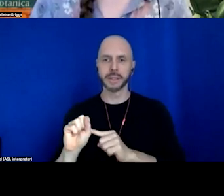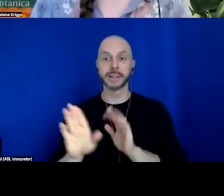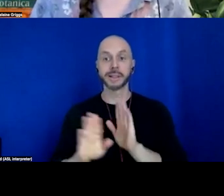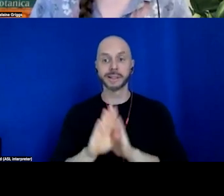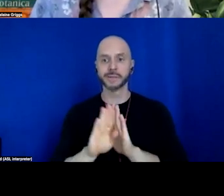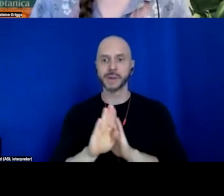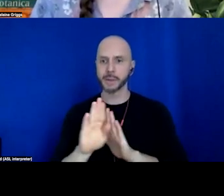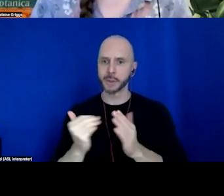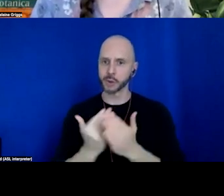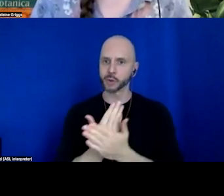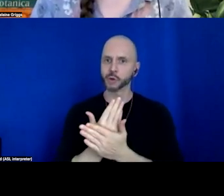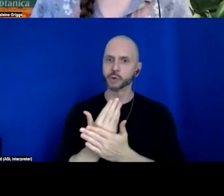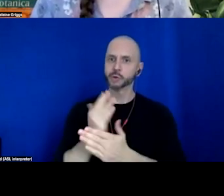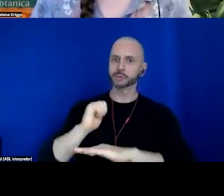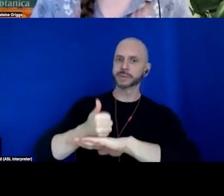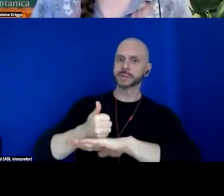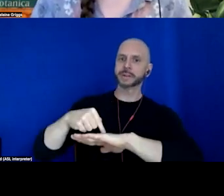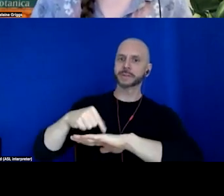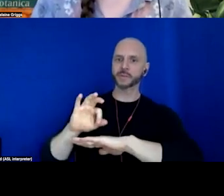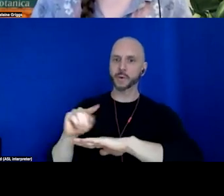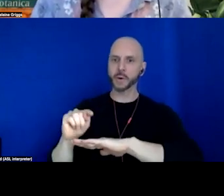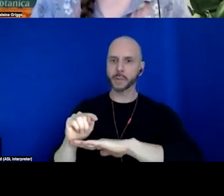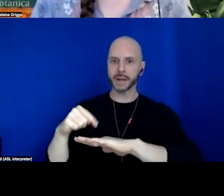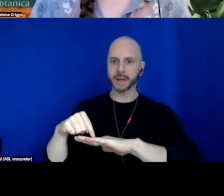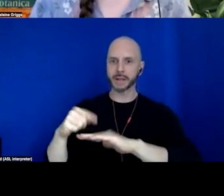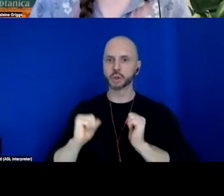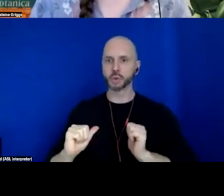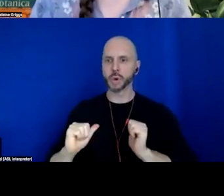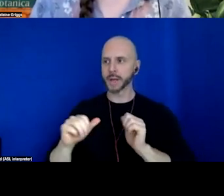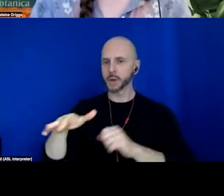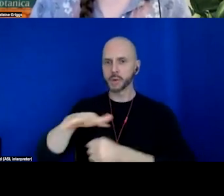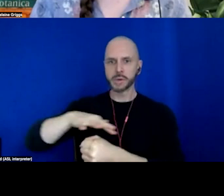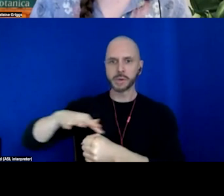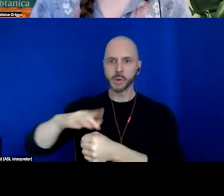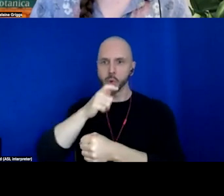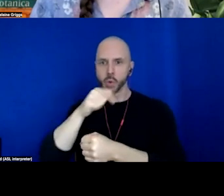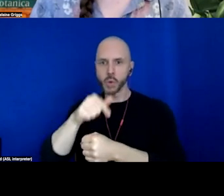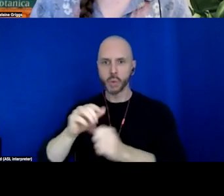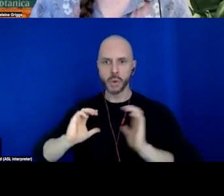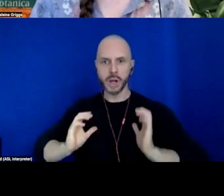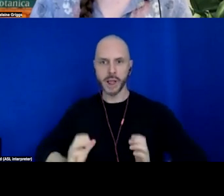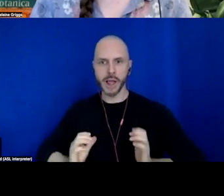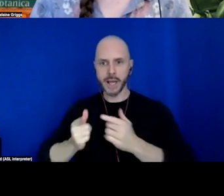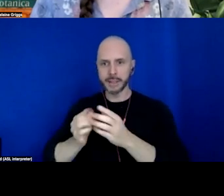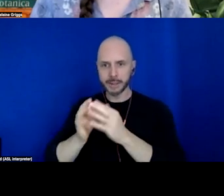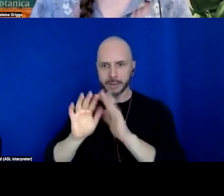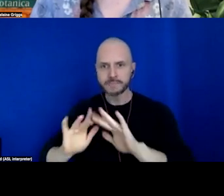and diversifying the company's client base. Previously, the lead facilitator at Book